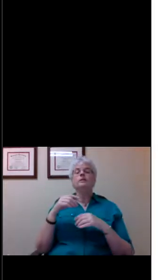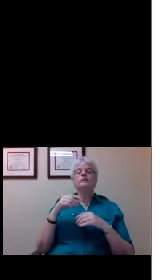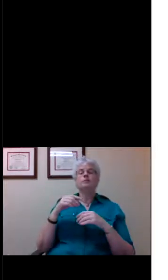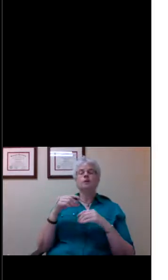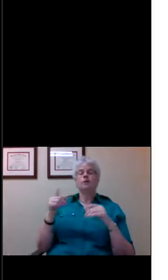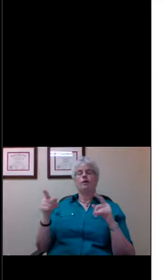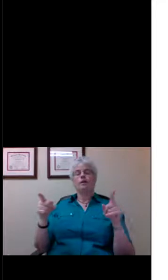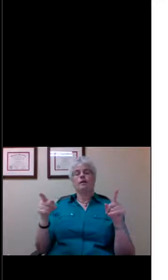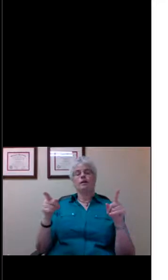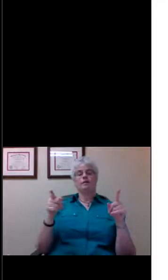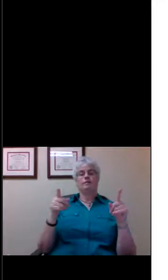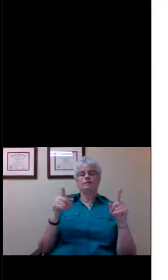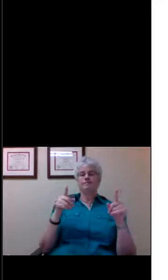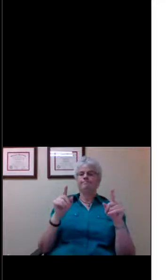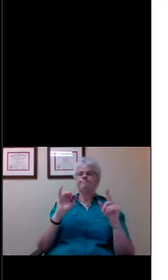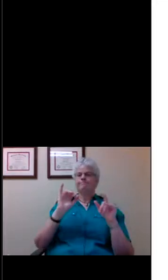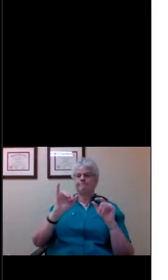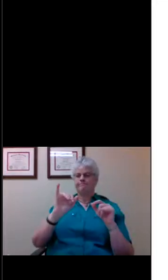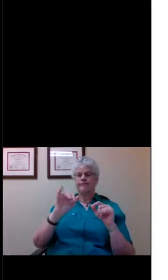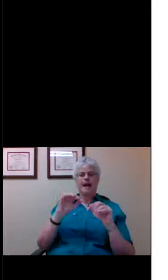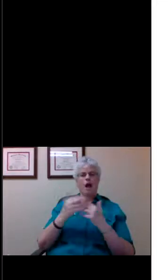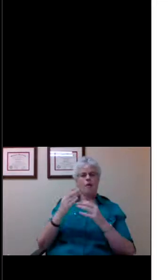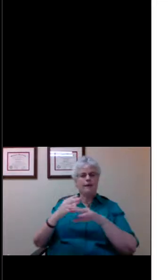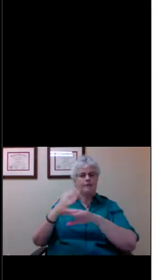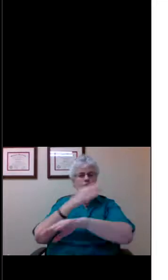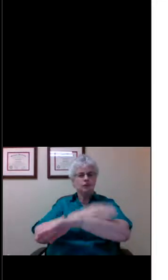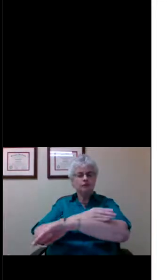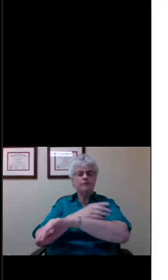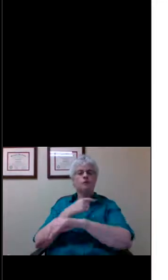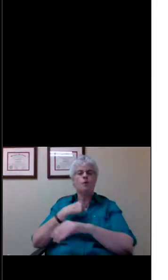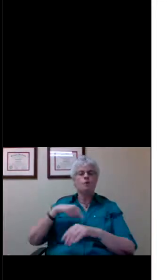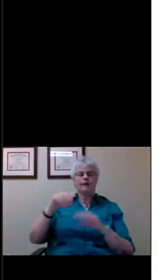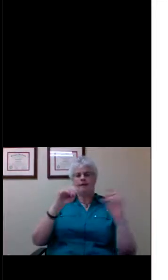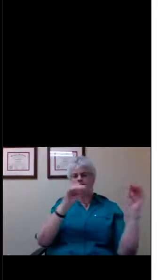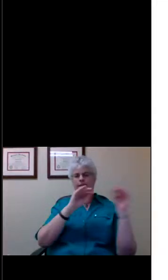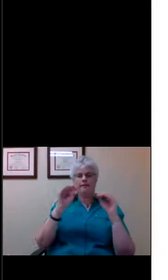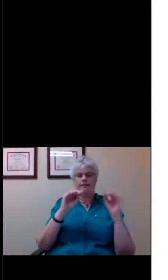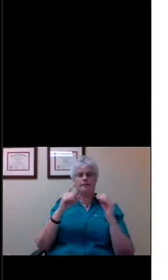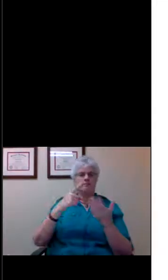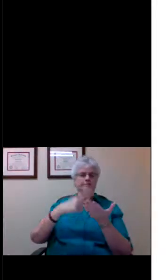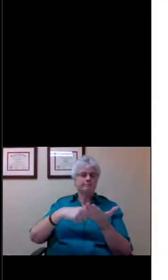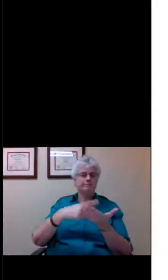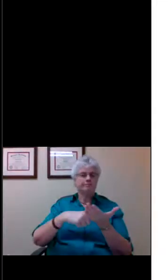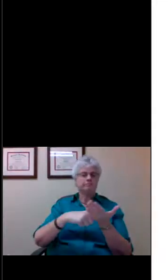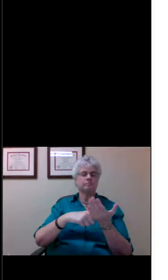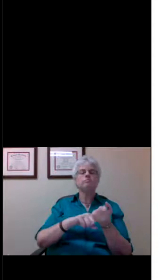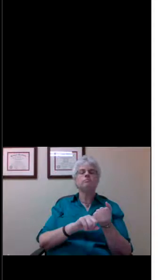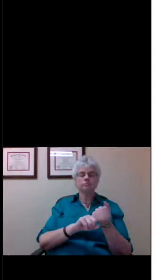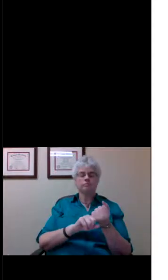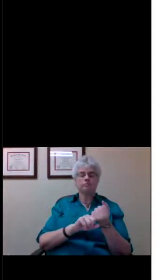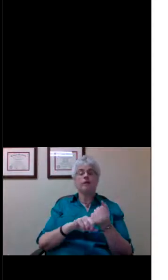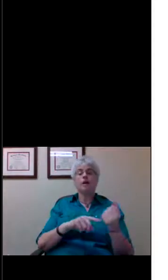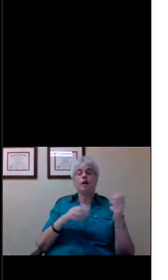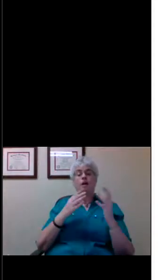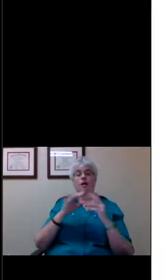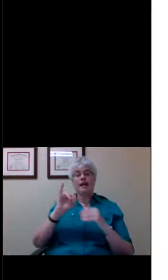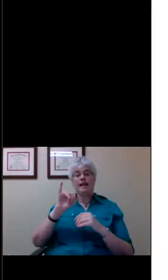classroom management and how to improve that. So we discussed that as a